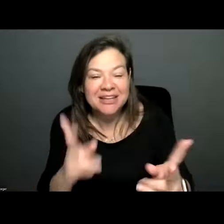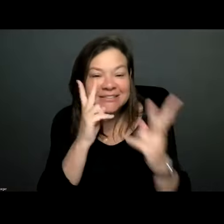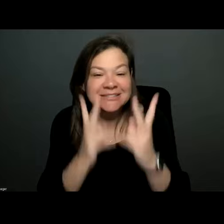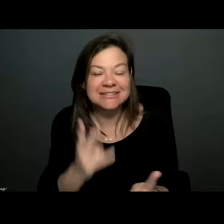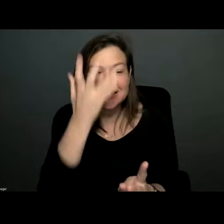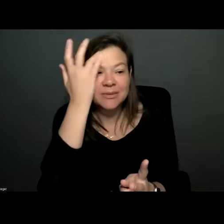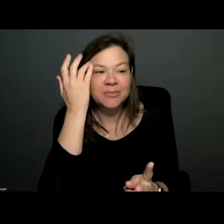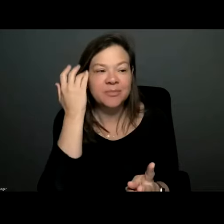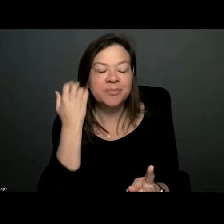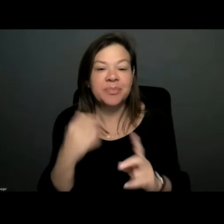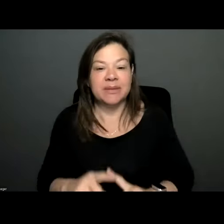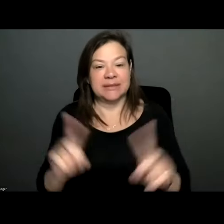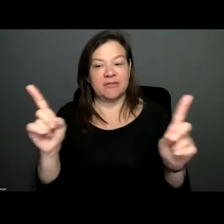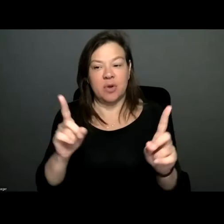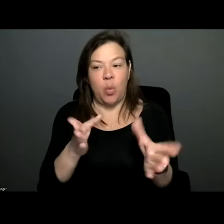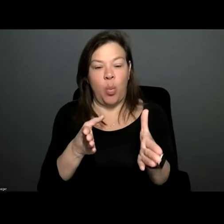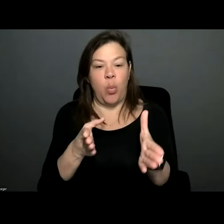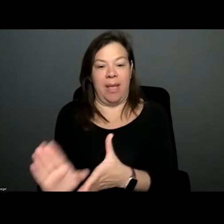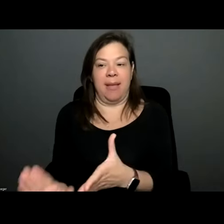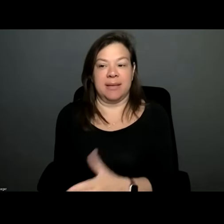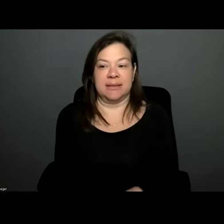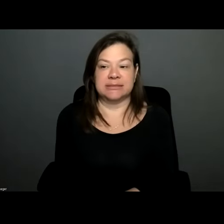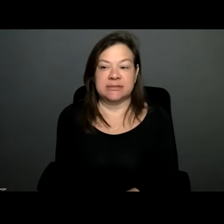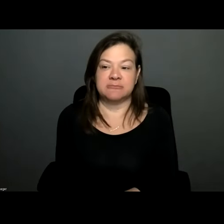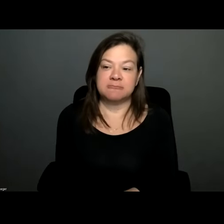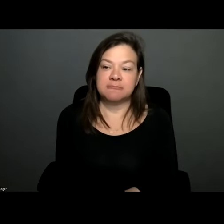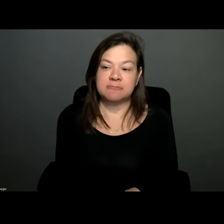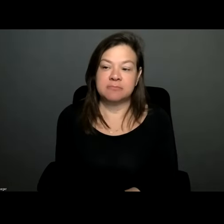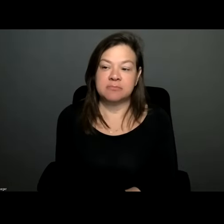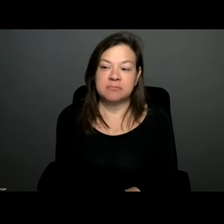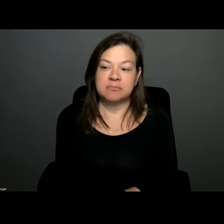just the different ways that artists with different disabilities